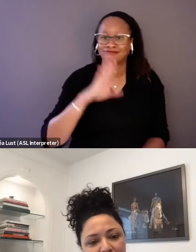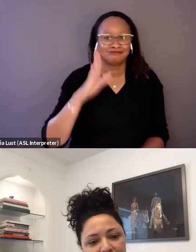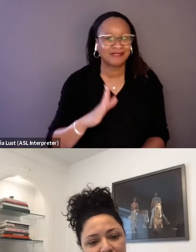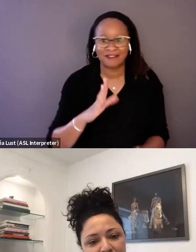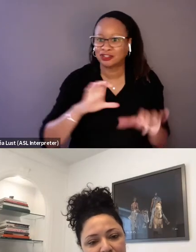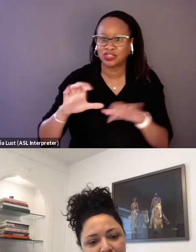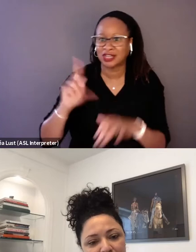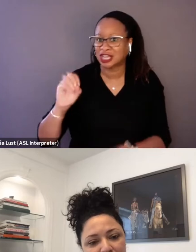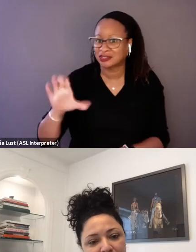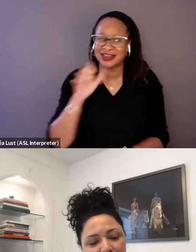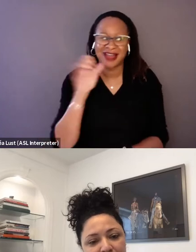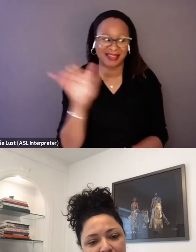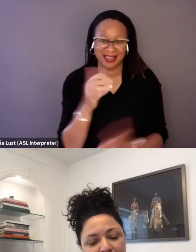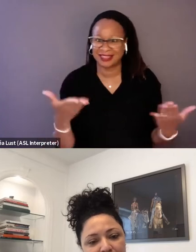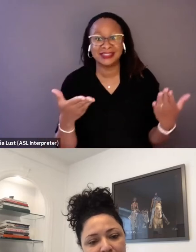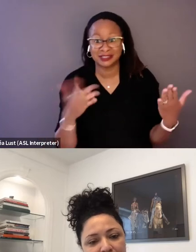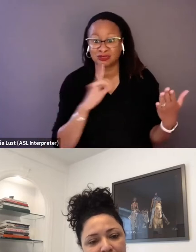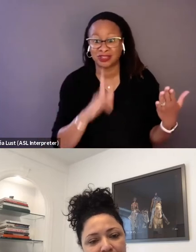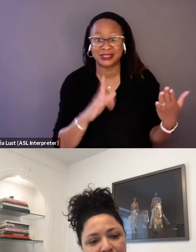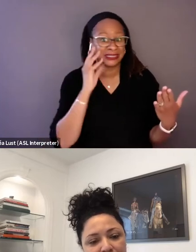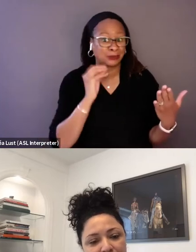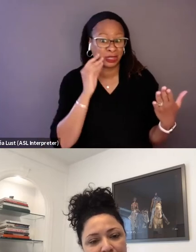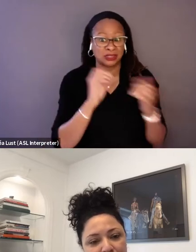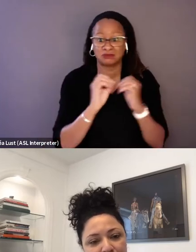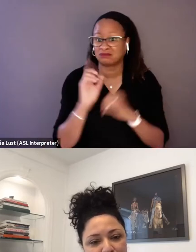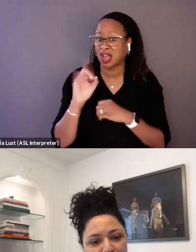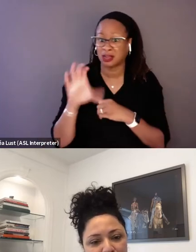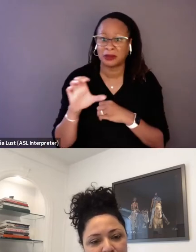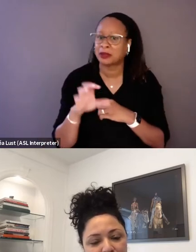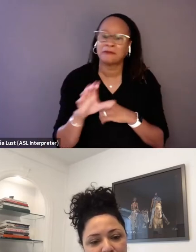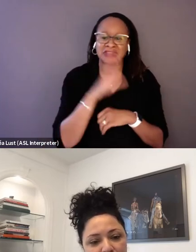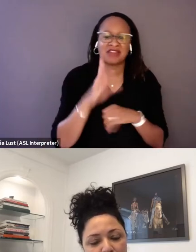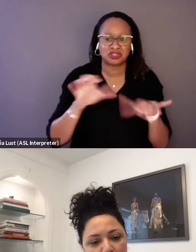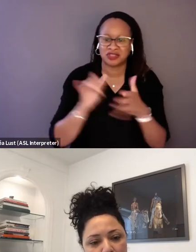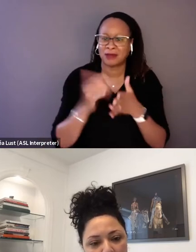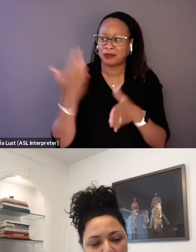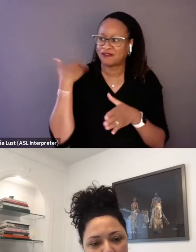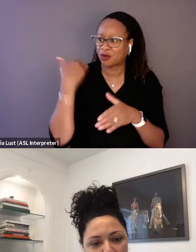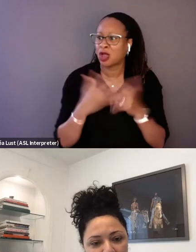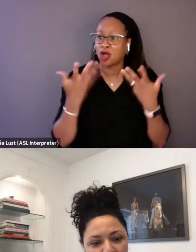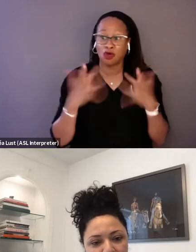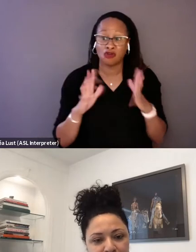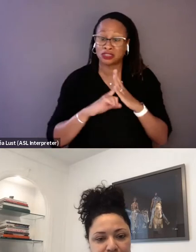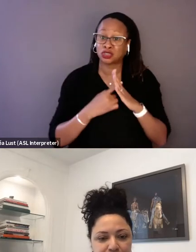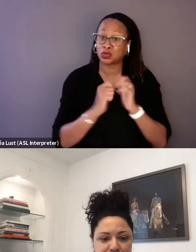or at least not like this before, you know, ever before. So we're already starting with a big learning curve